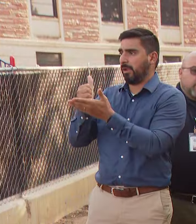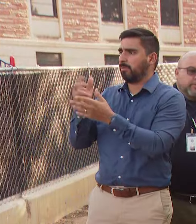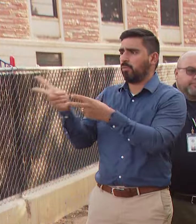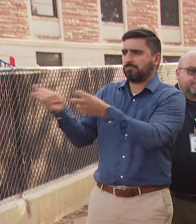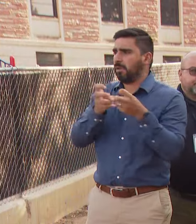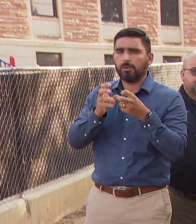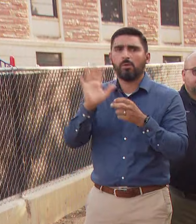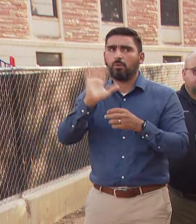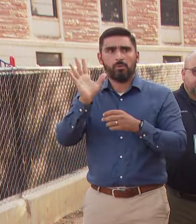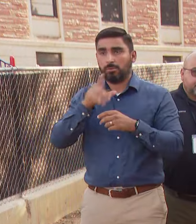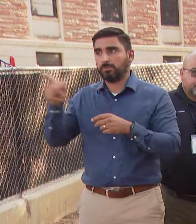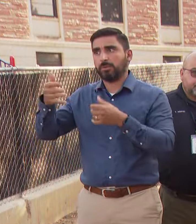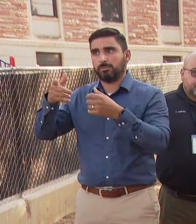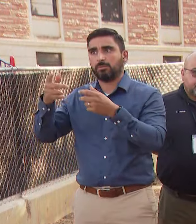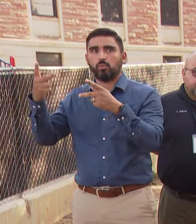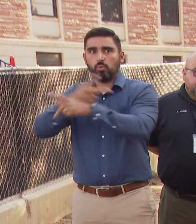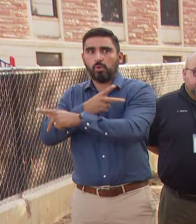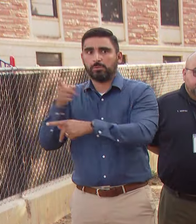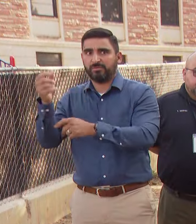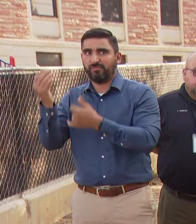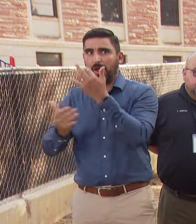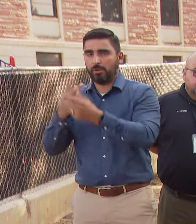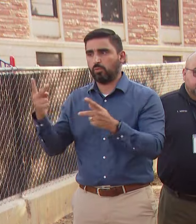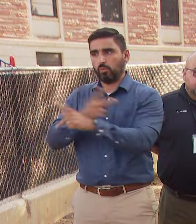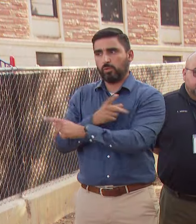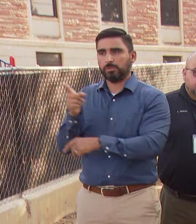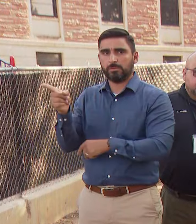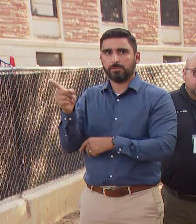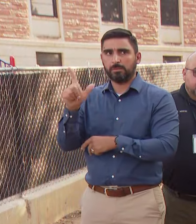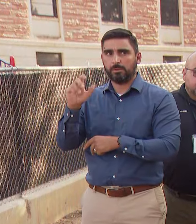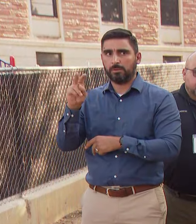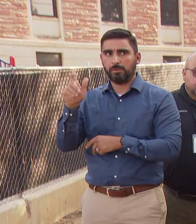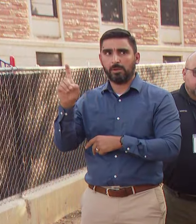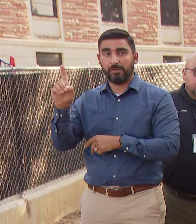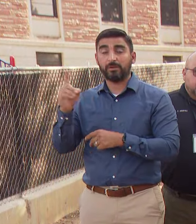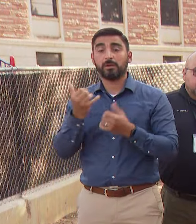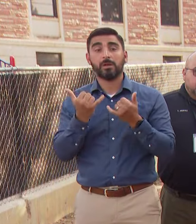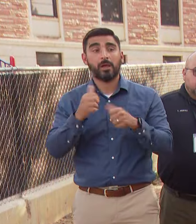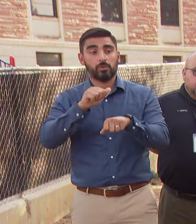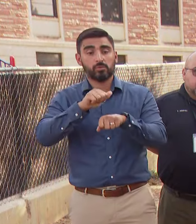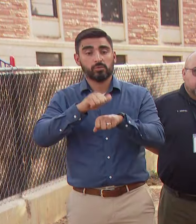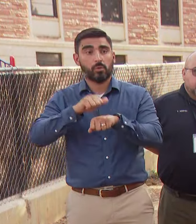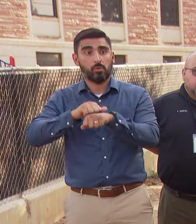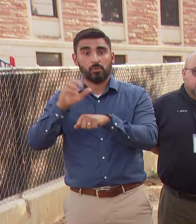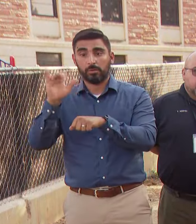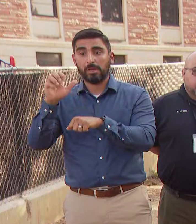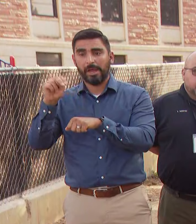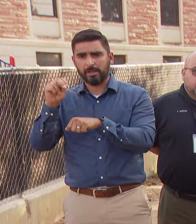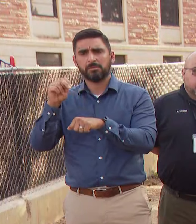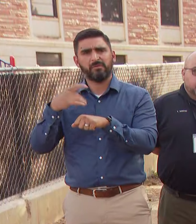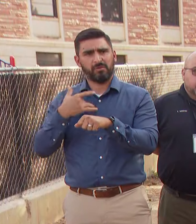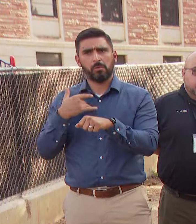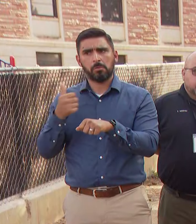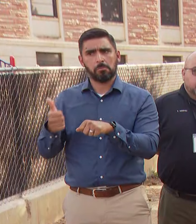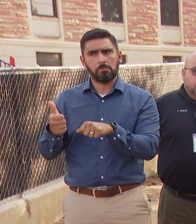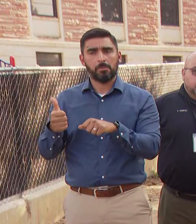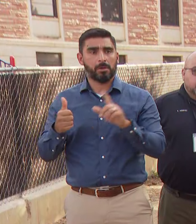They have a lot more going on down there. Um We feel pretty good about where Stone Canyons at. We also feel pretty good about where we're at with Lakeshore right now.